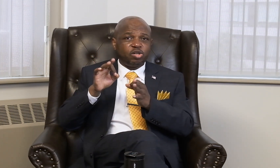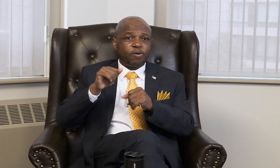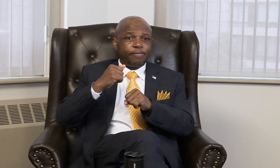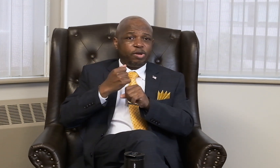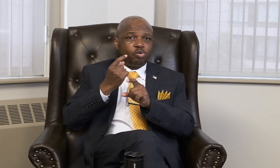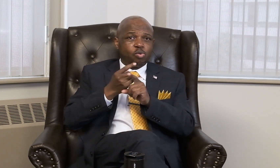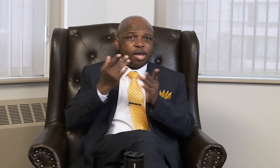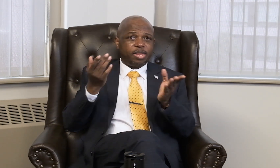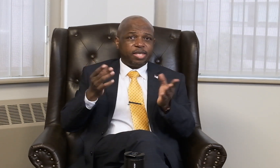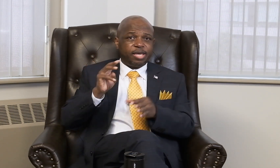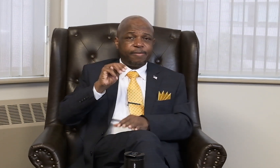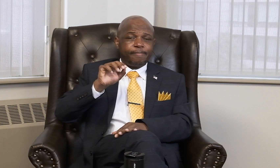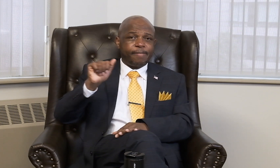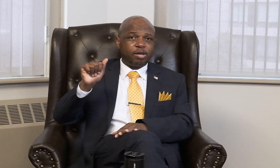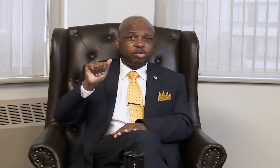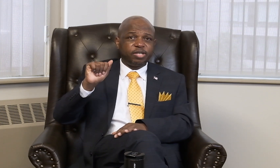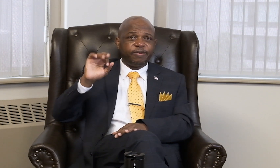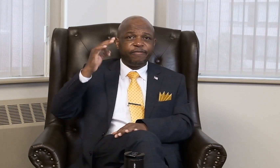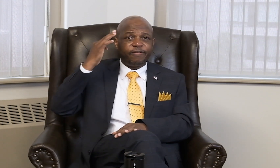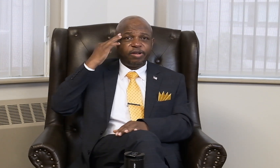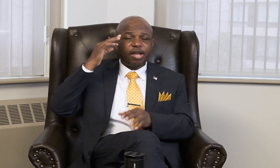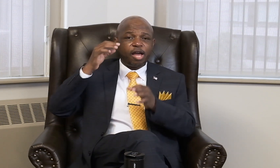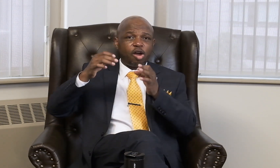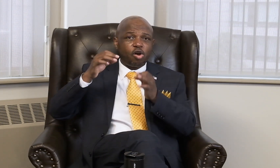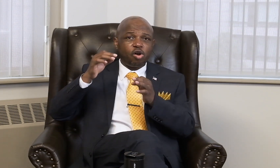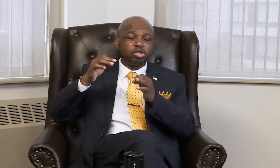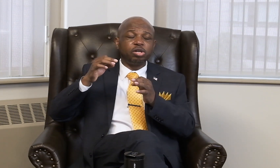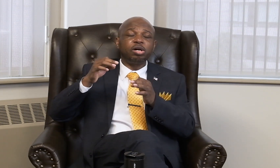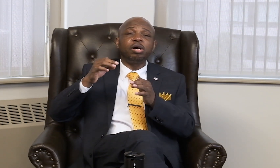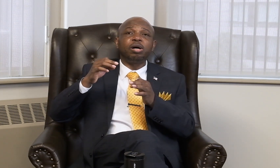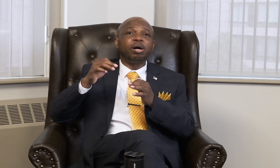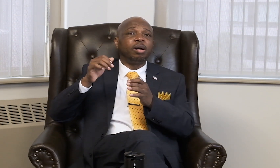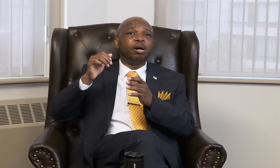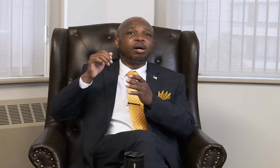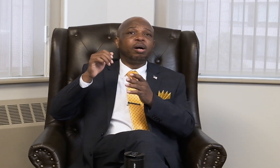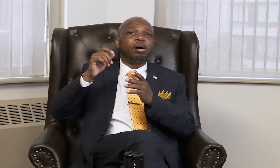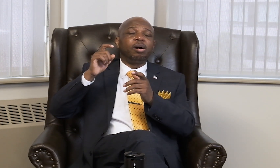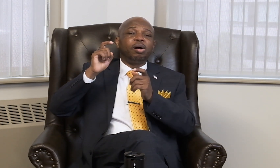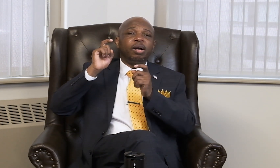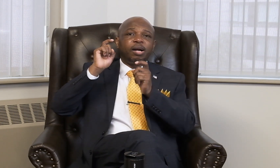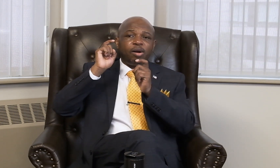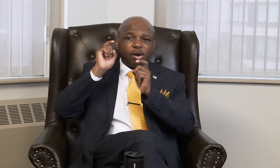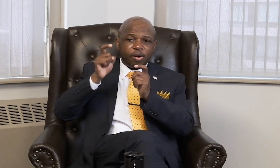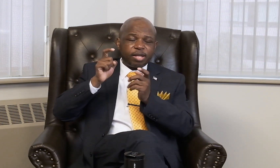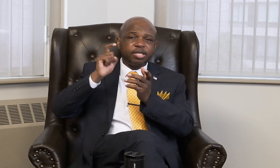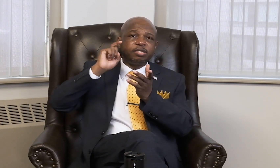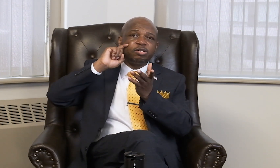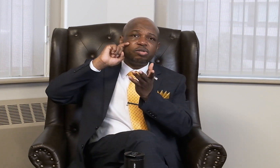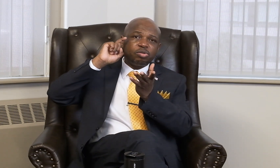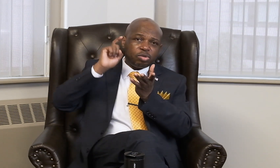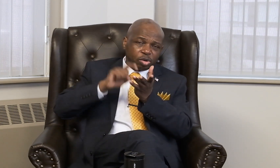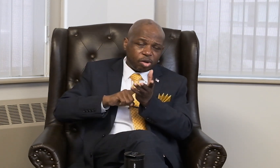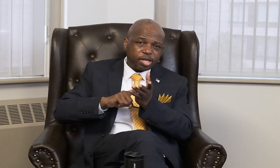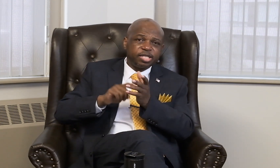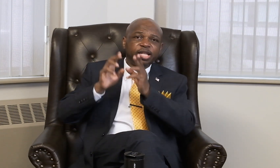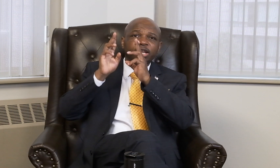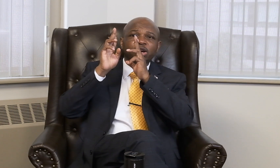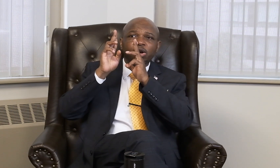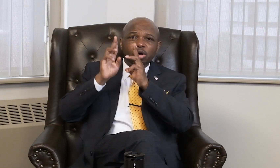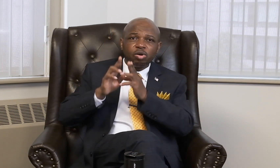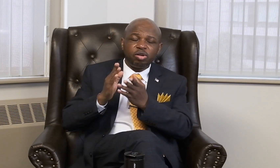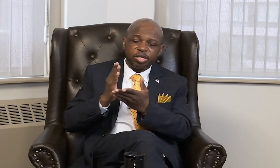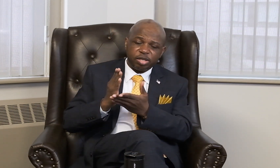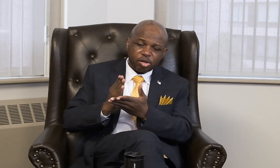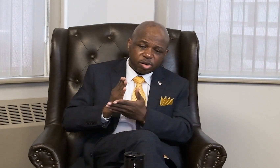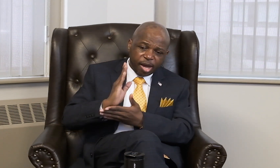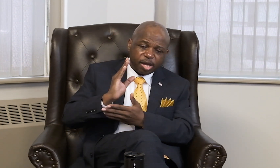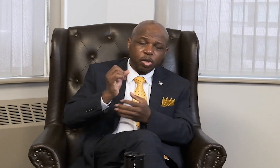decision was made right here in Massachusetts, where the federal courts granted, recognized,